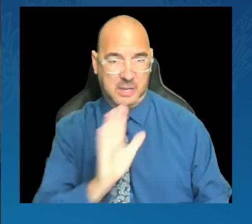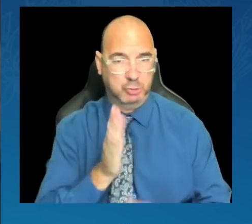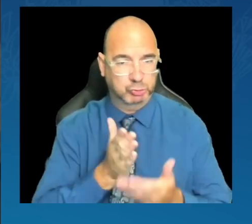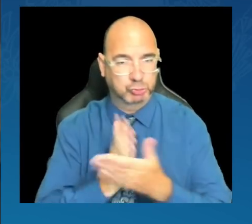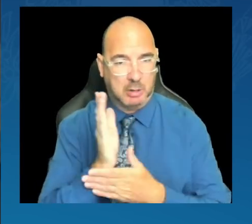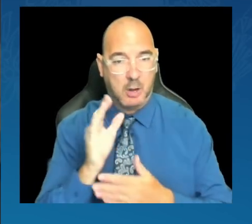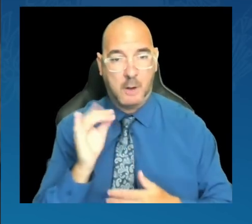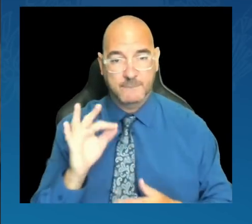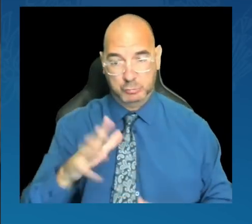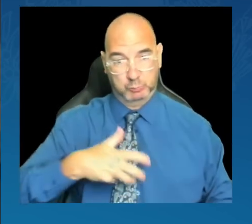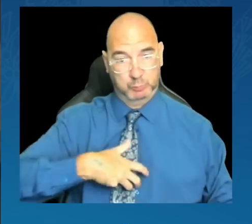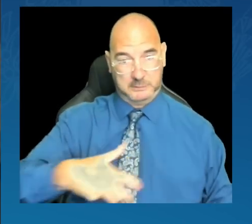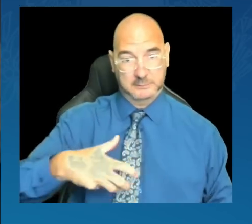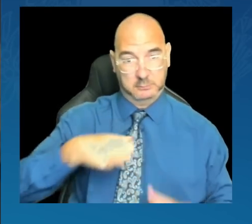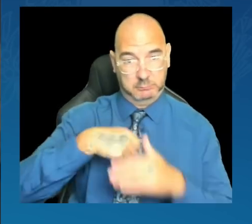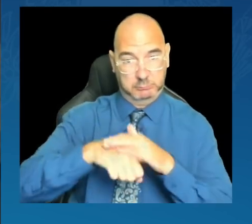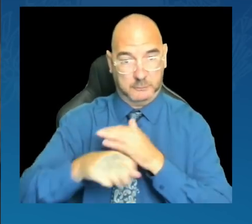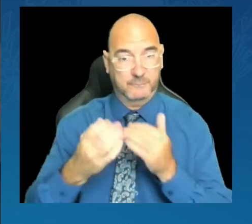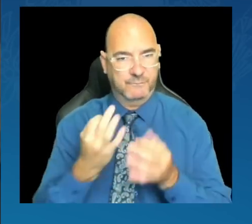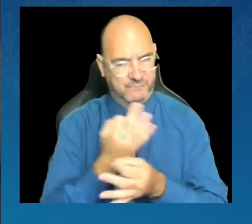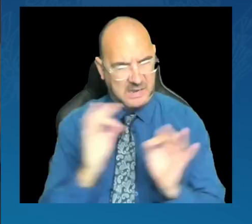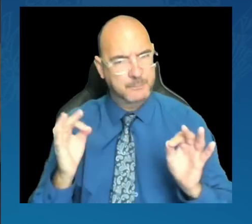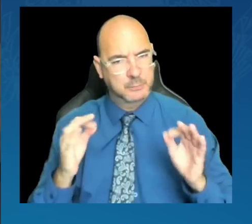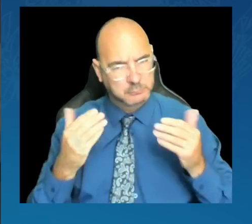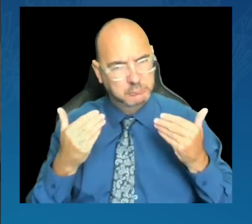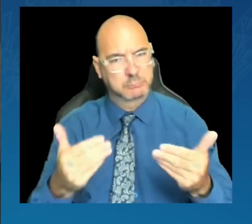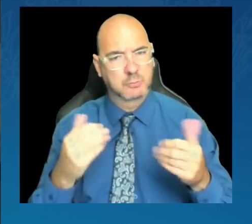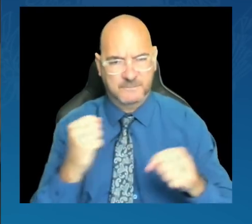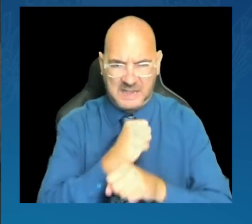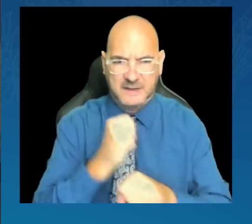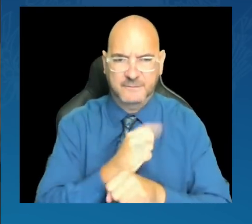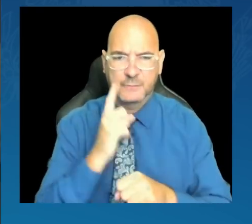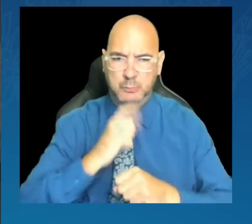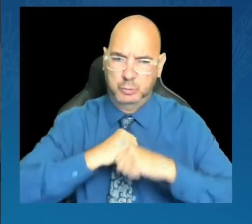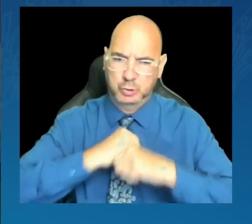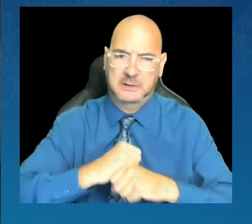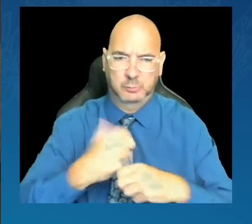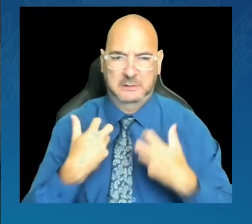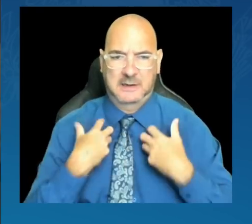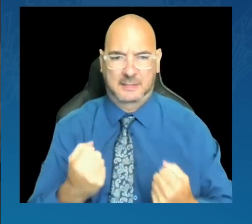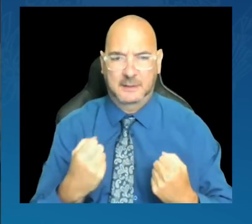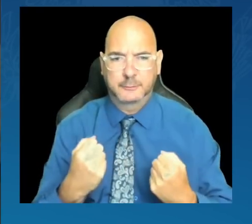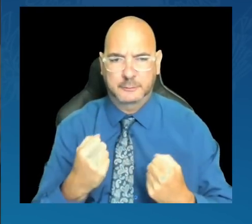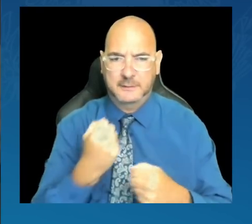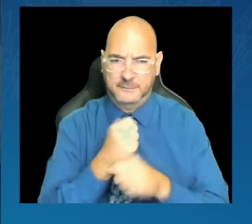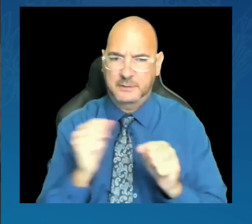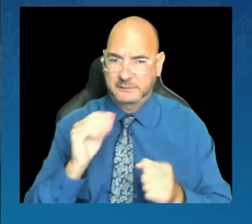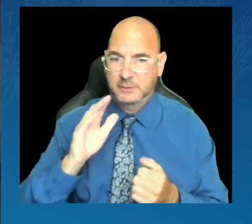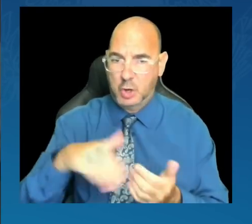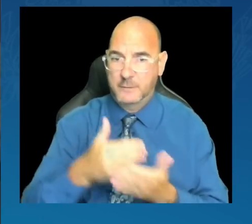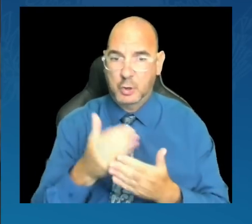to protect the health and safety of all Hoosier women. Thank you. Rep. GiaQuinta: Thank you, Senator Breaux.